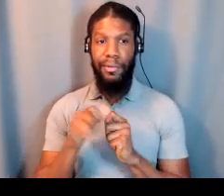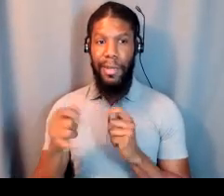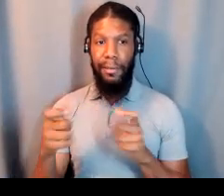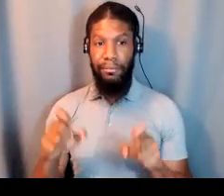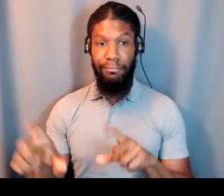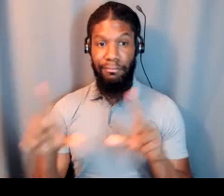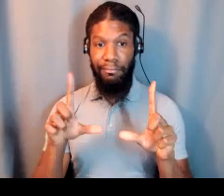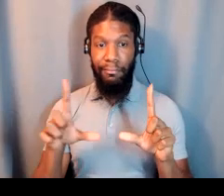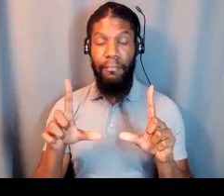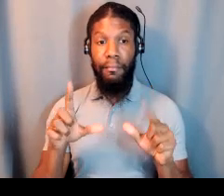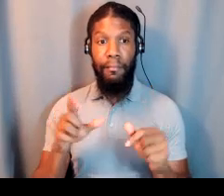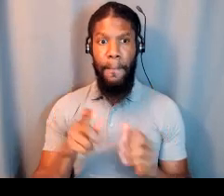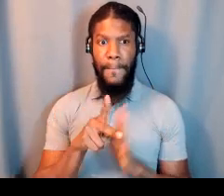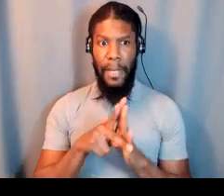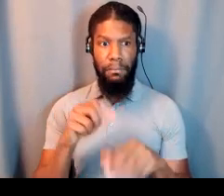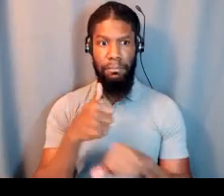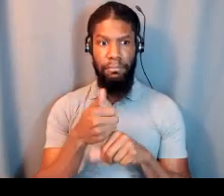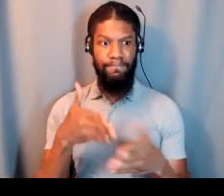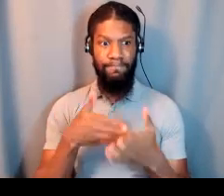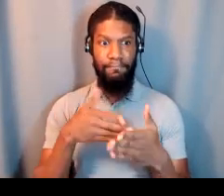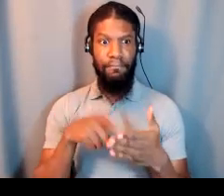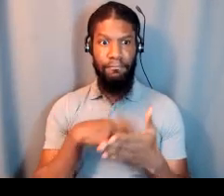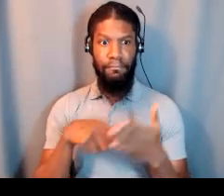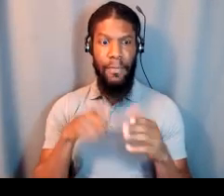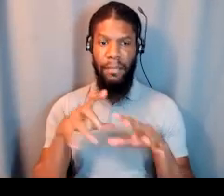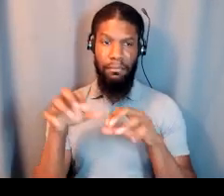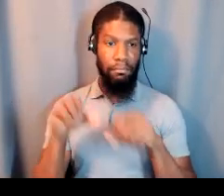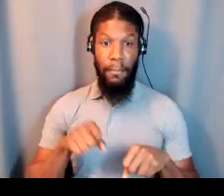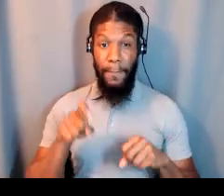by identifying and removing racist ones. To extend this idea, then,